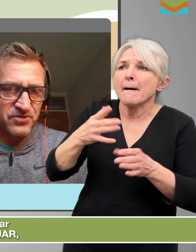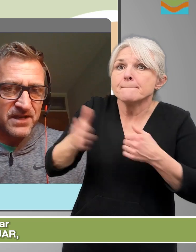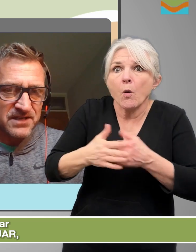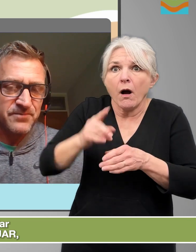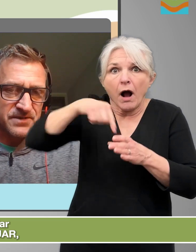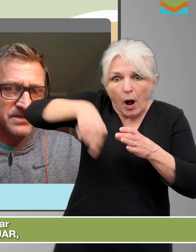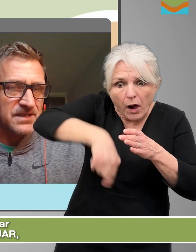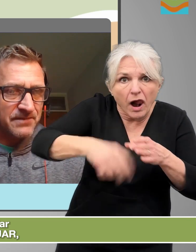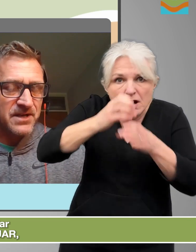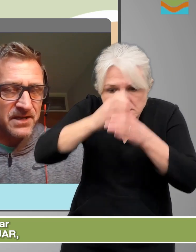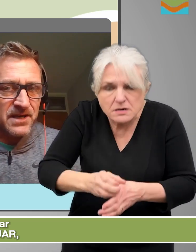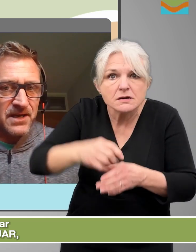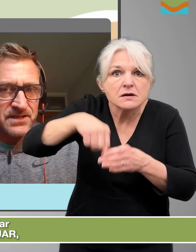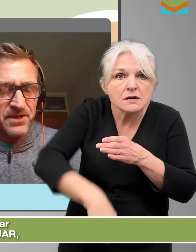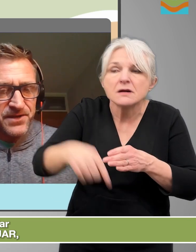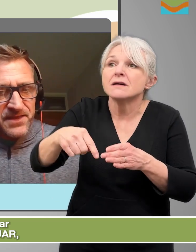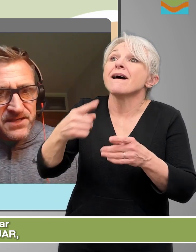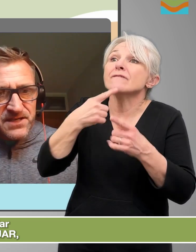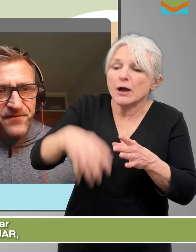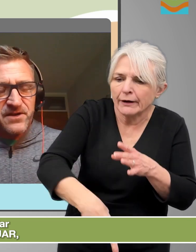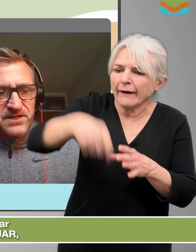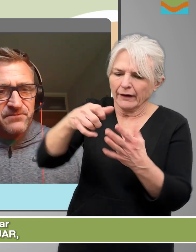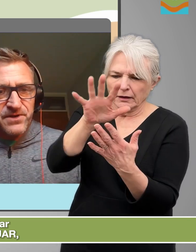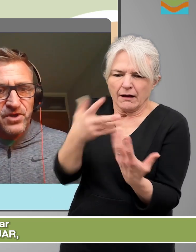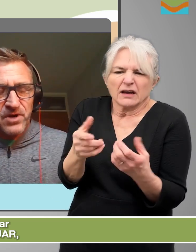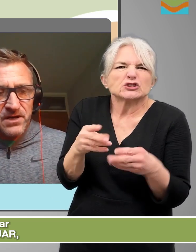accessible. So it's a similar thing. The difficulty with NUAR,